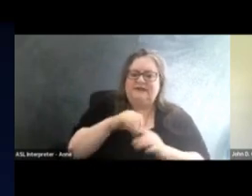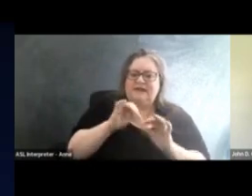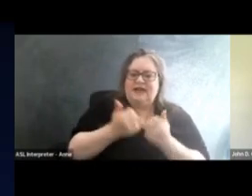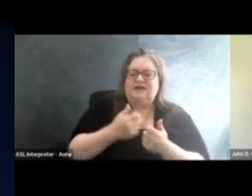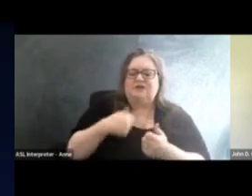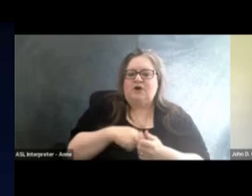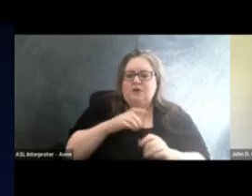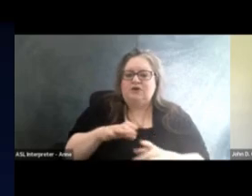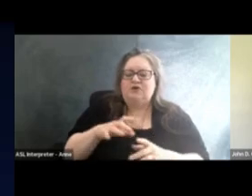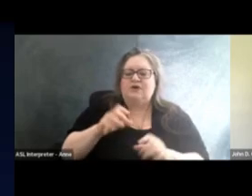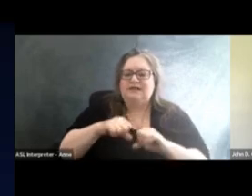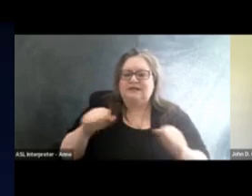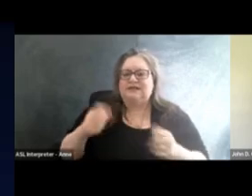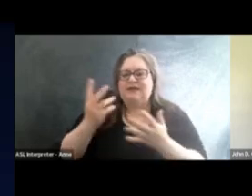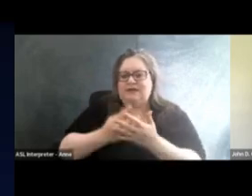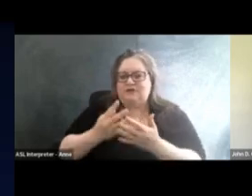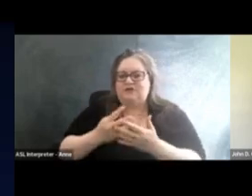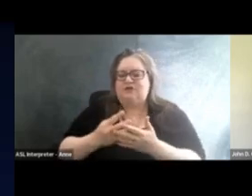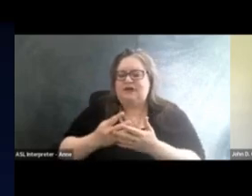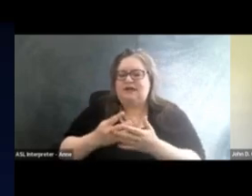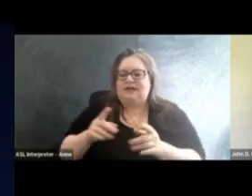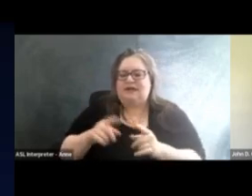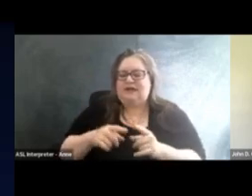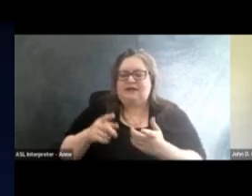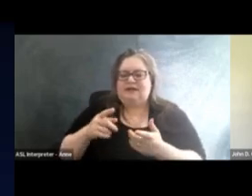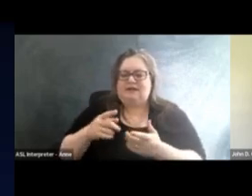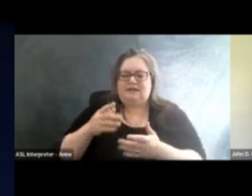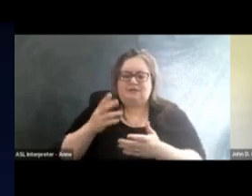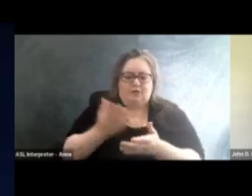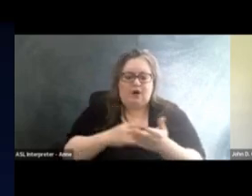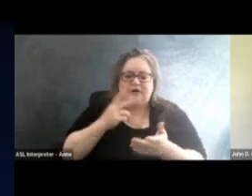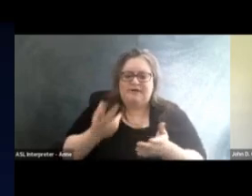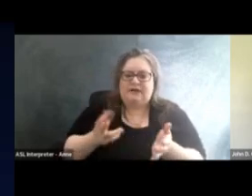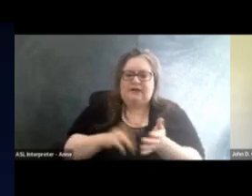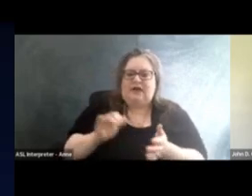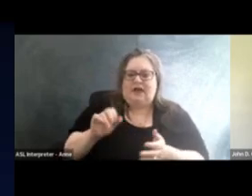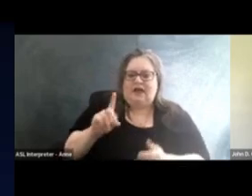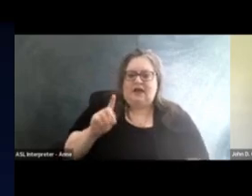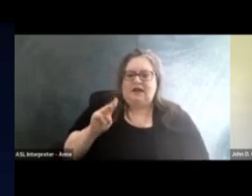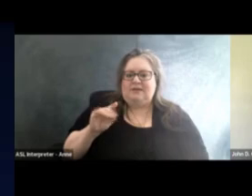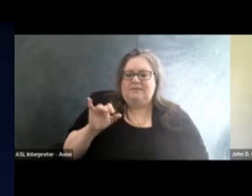doing systematic screening at the front door as part of the admissions process. We've thought about how our groups are